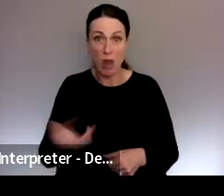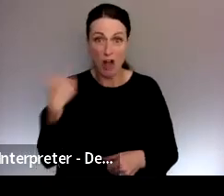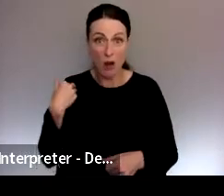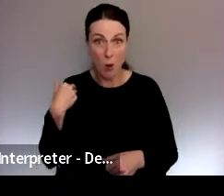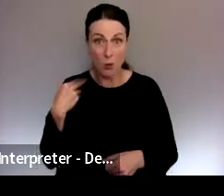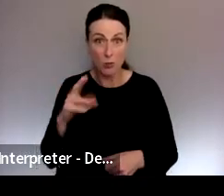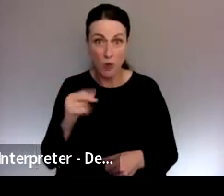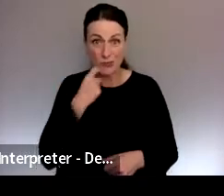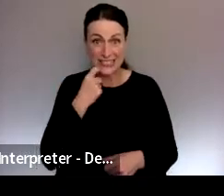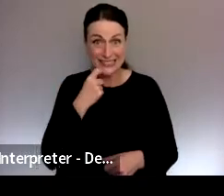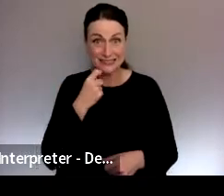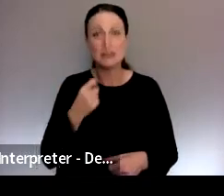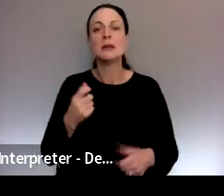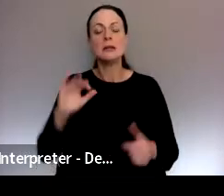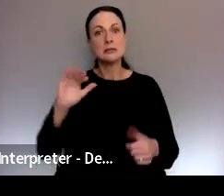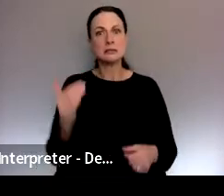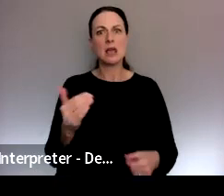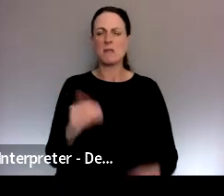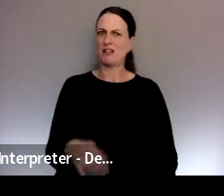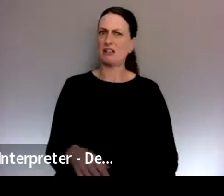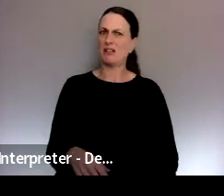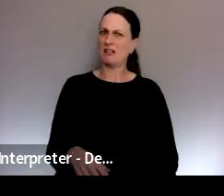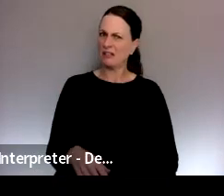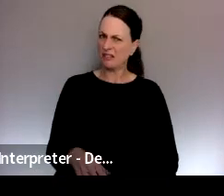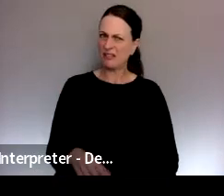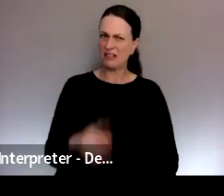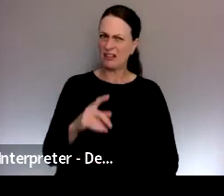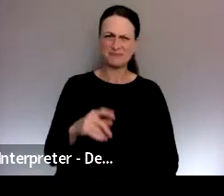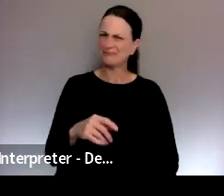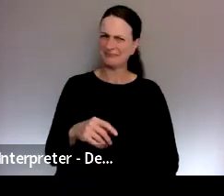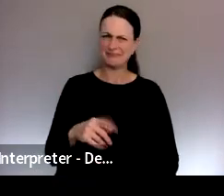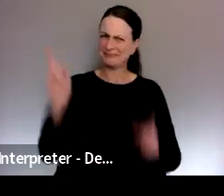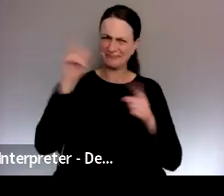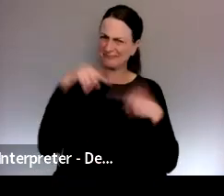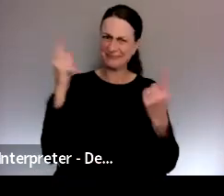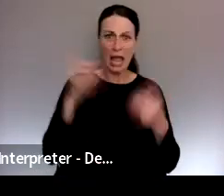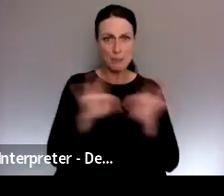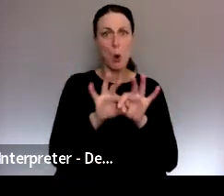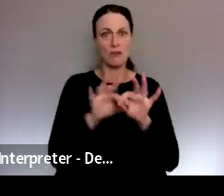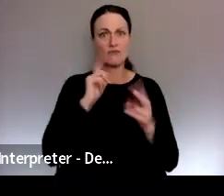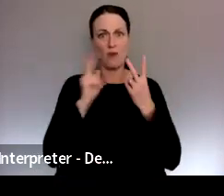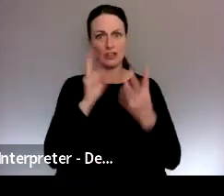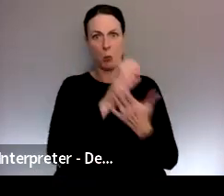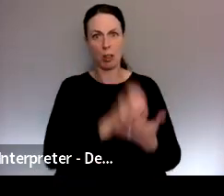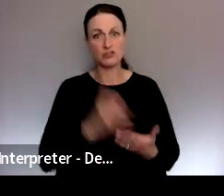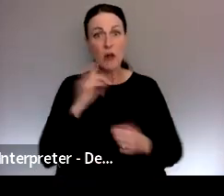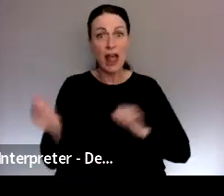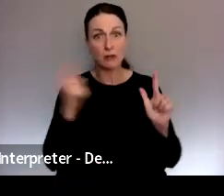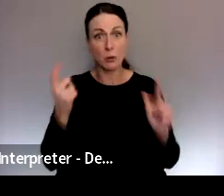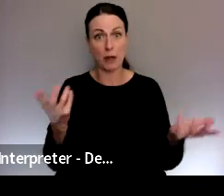But it always seemed to me that it was really important that we have those visuals for everyone, you know,